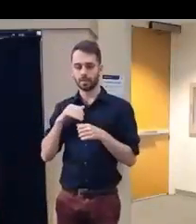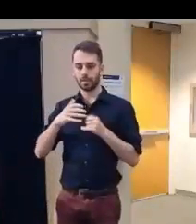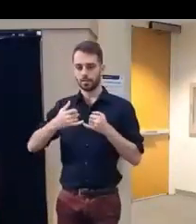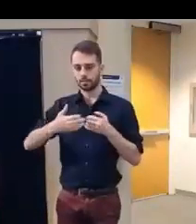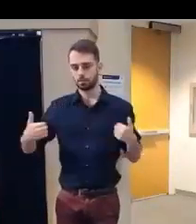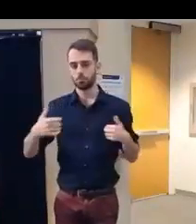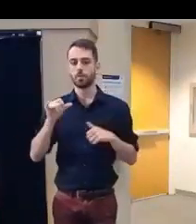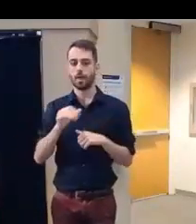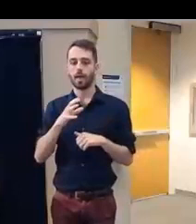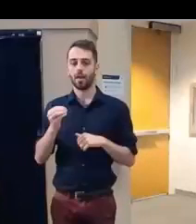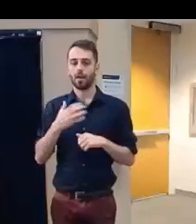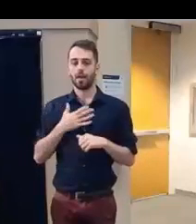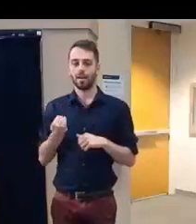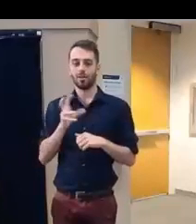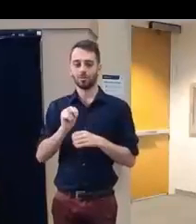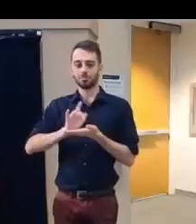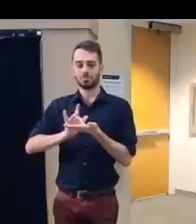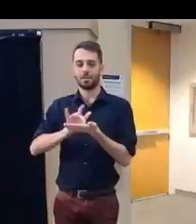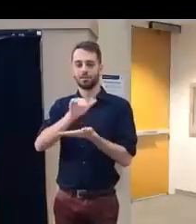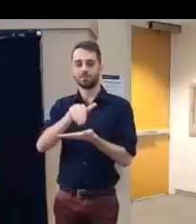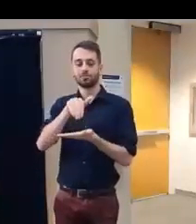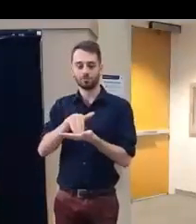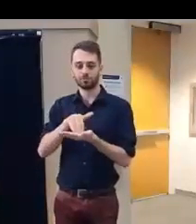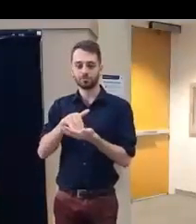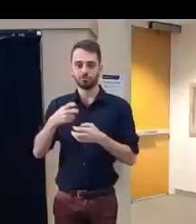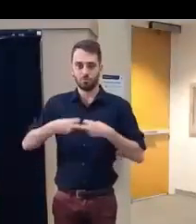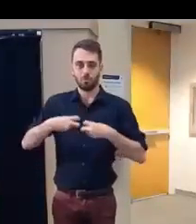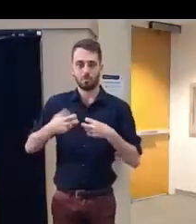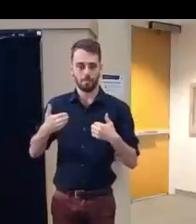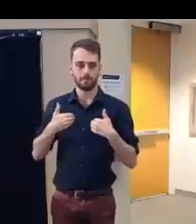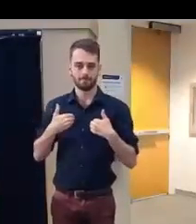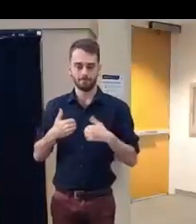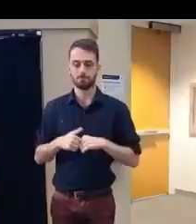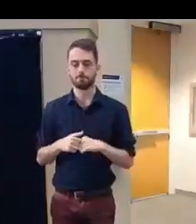Center so if you haven't had a chance to to watch that you can access that through the Grand rounds